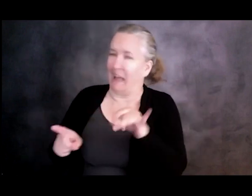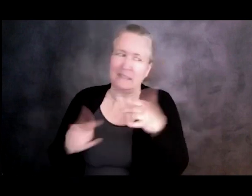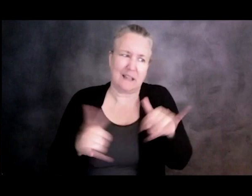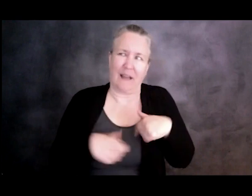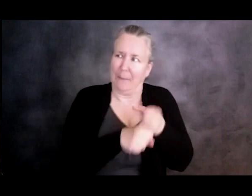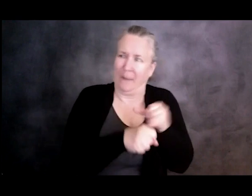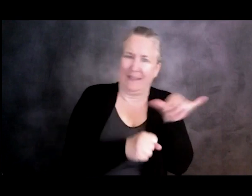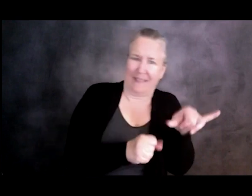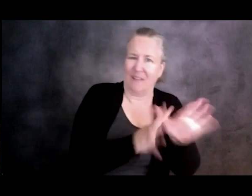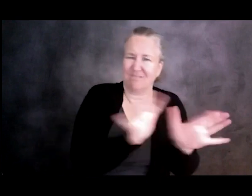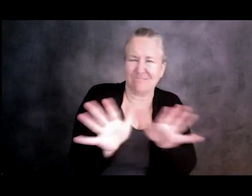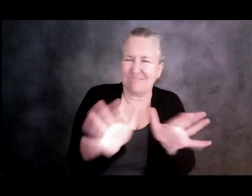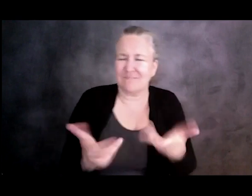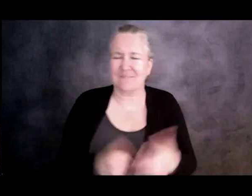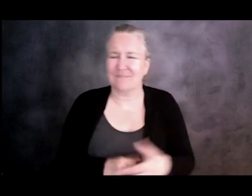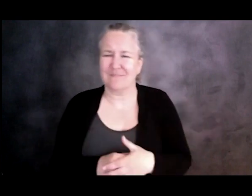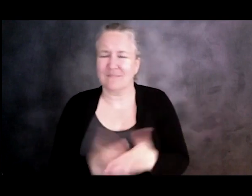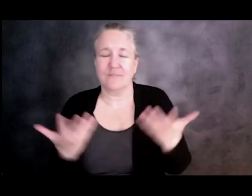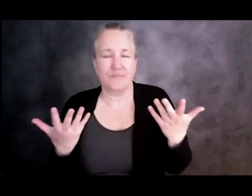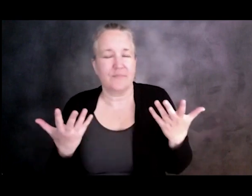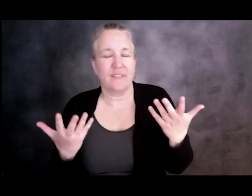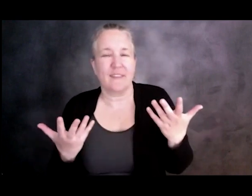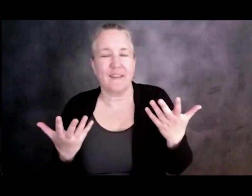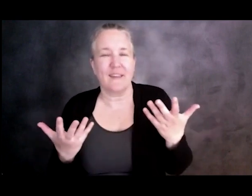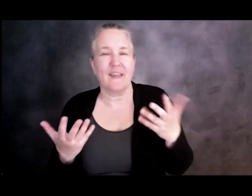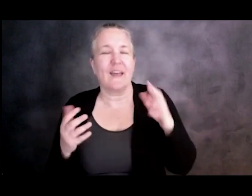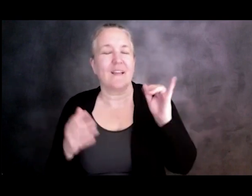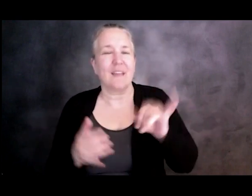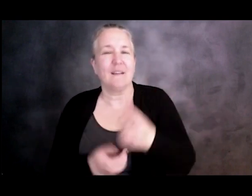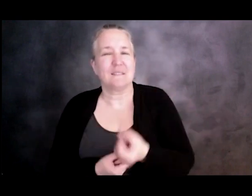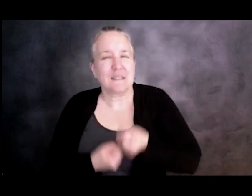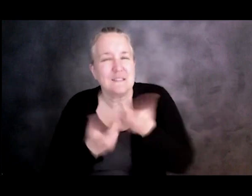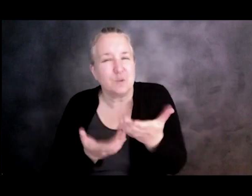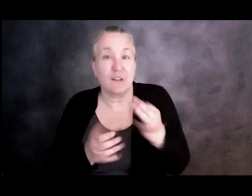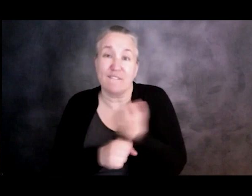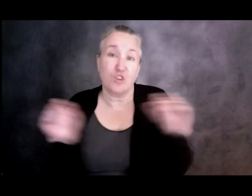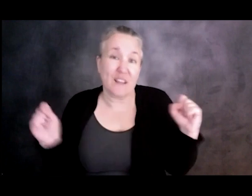And that is an expression of freedom.